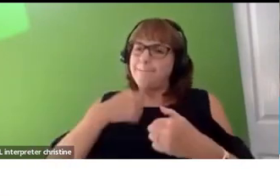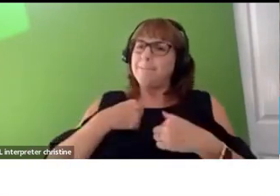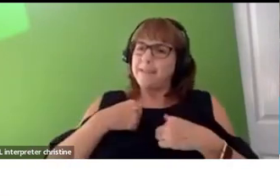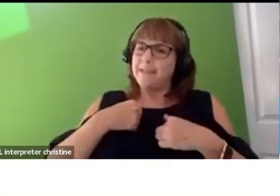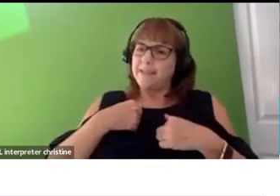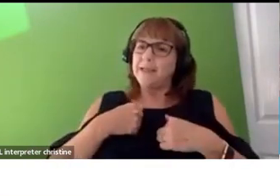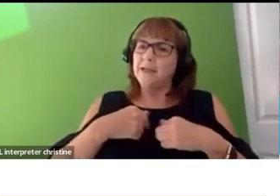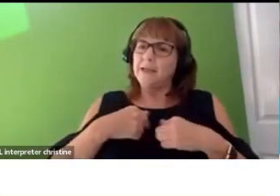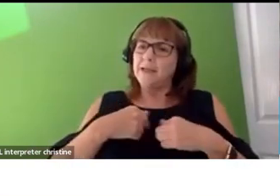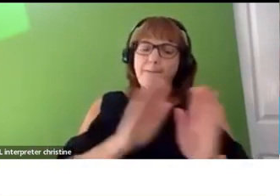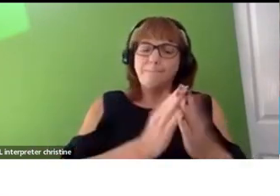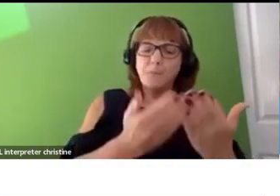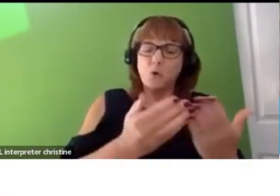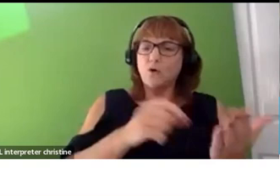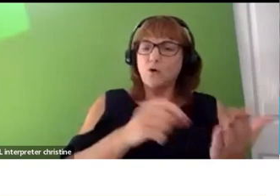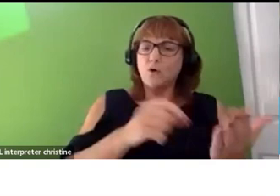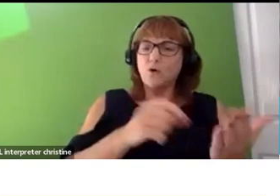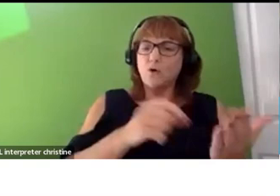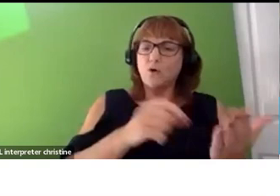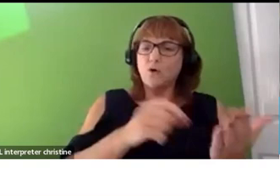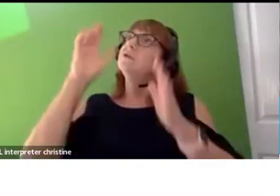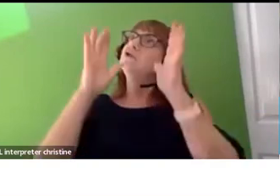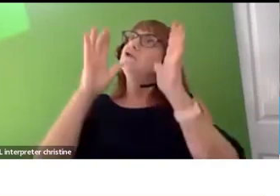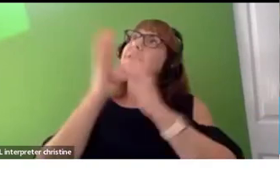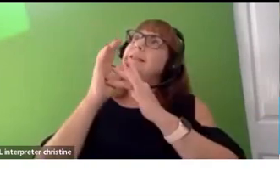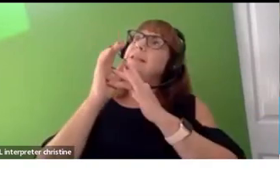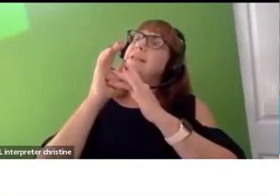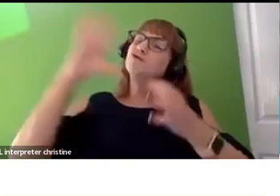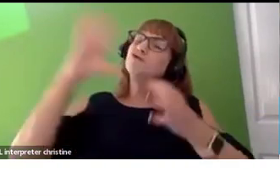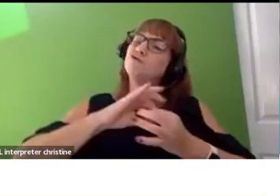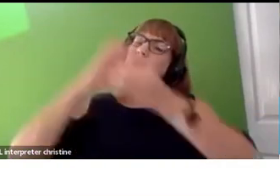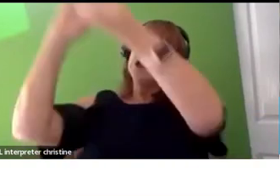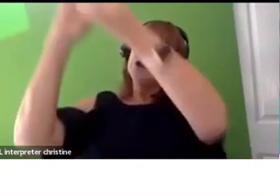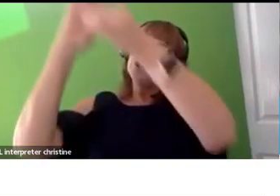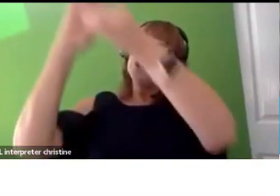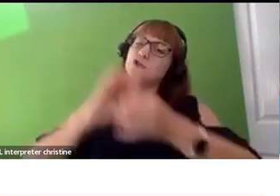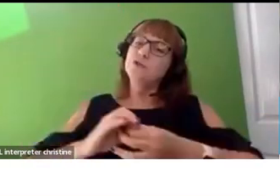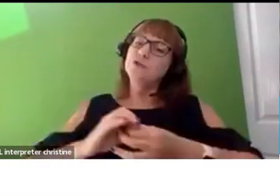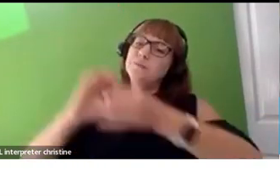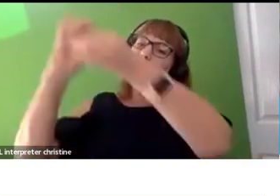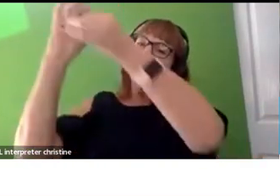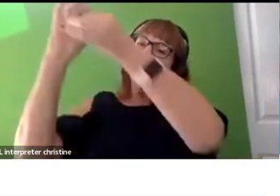that is so much more that surpasses knowledge. And yeah that's why I wrote it because I want